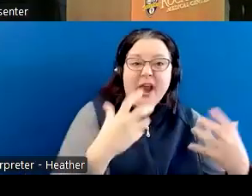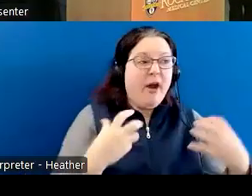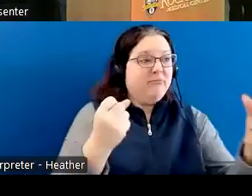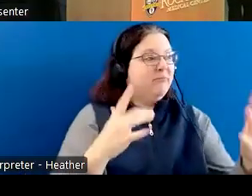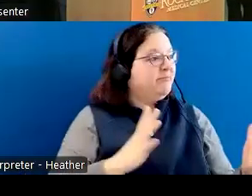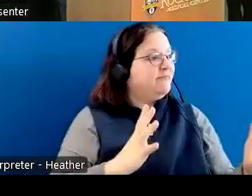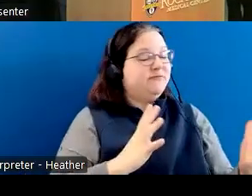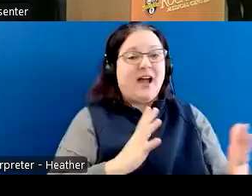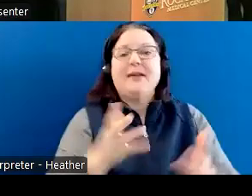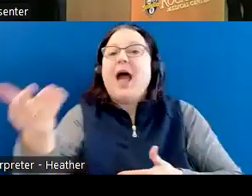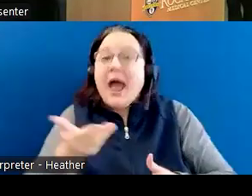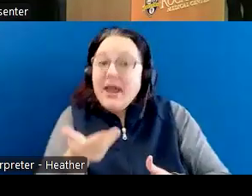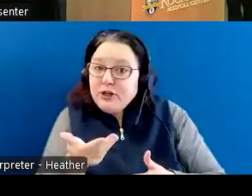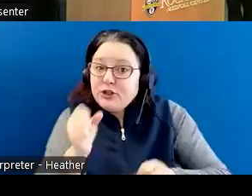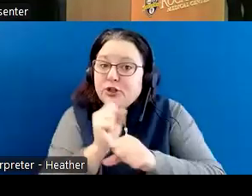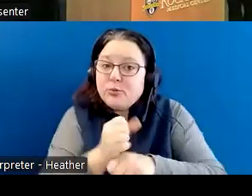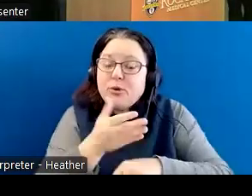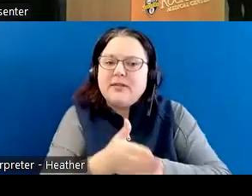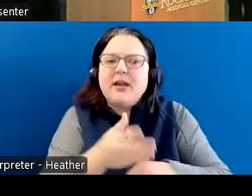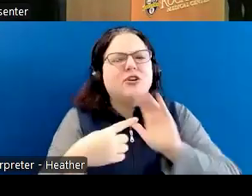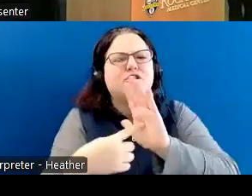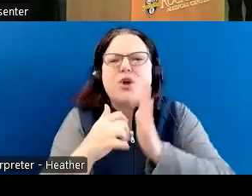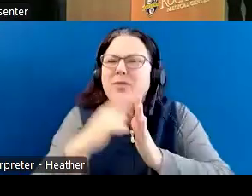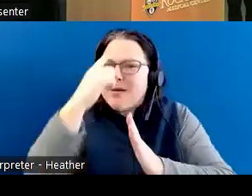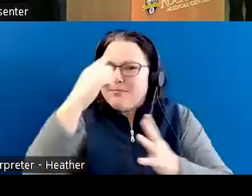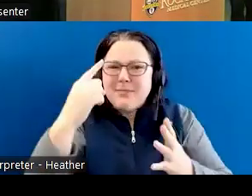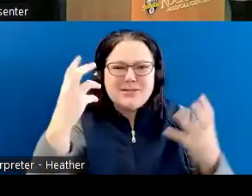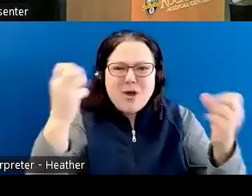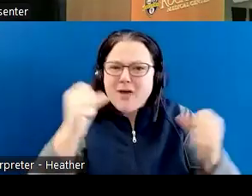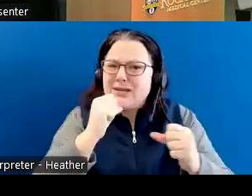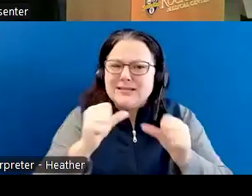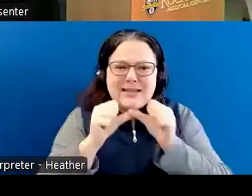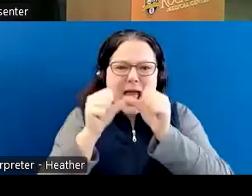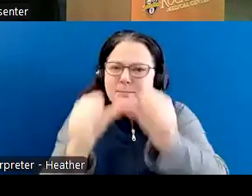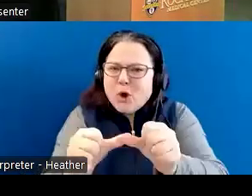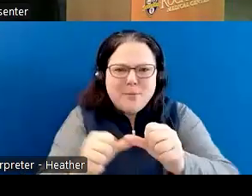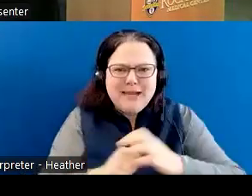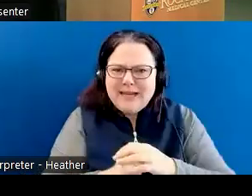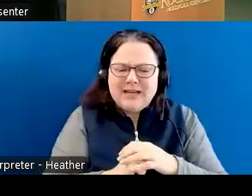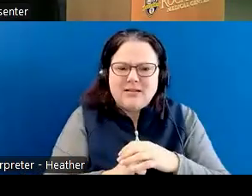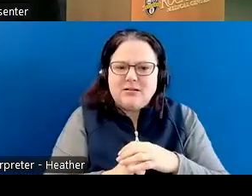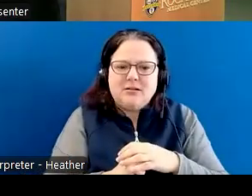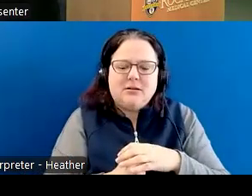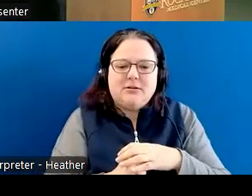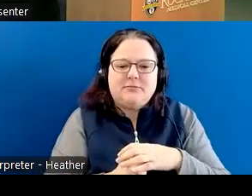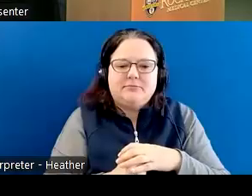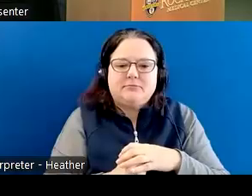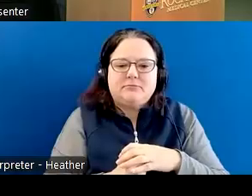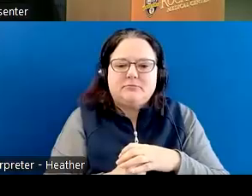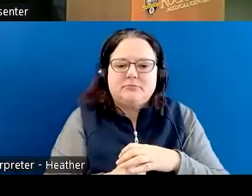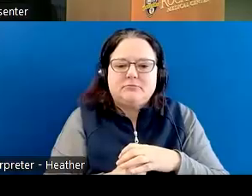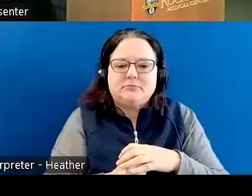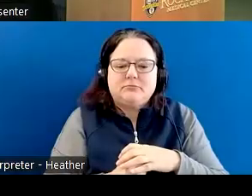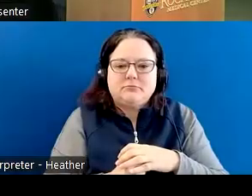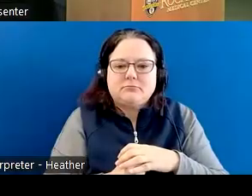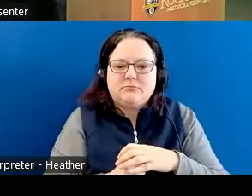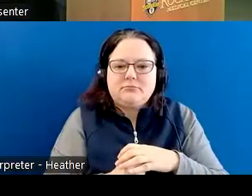conveying that mental illness is not permanent and institutionalization is not inevitable.